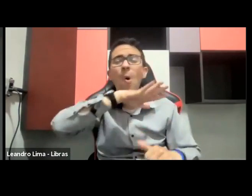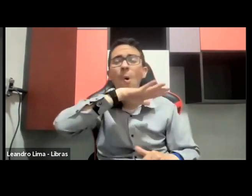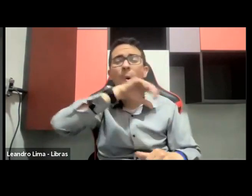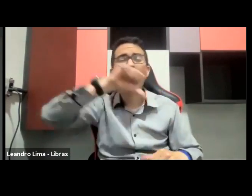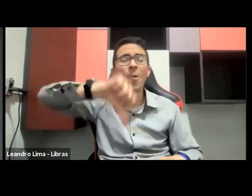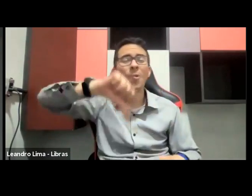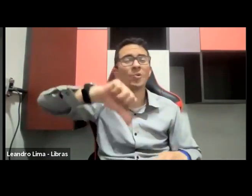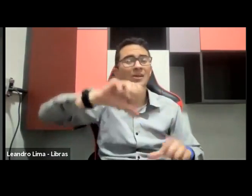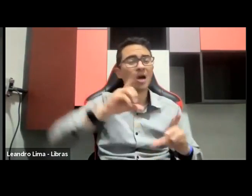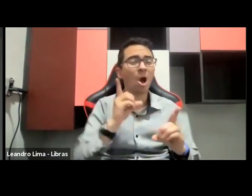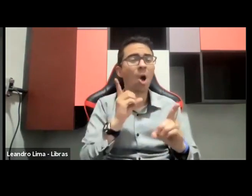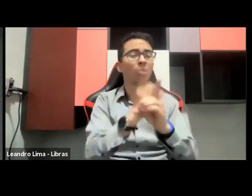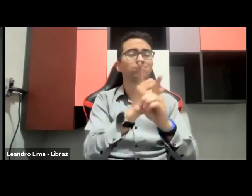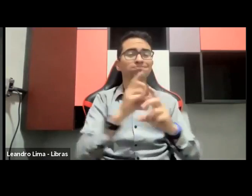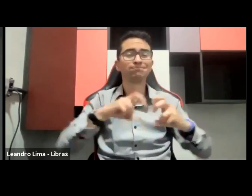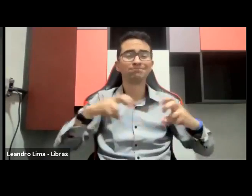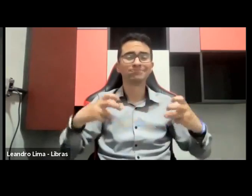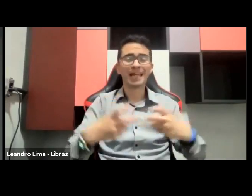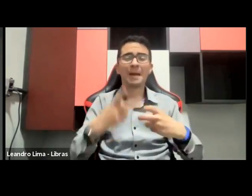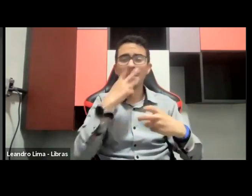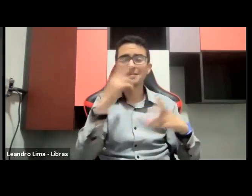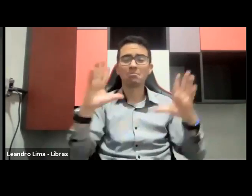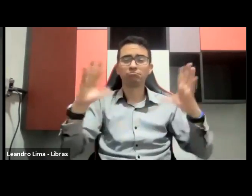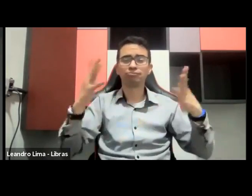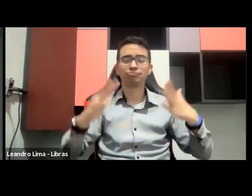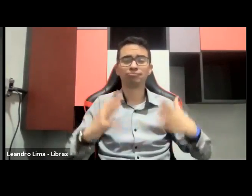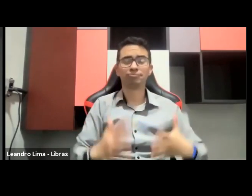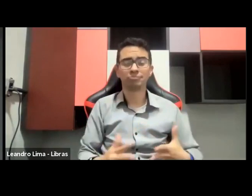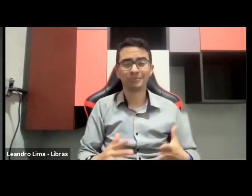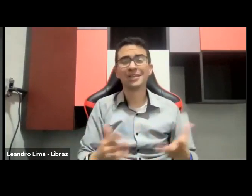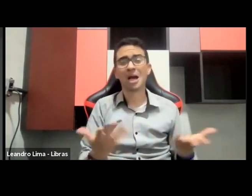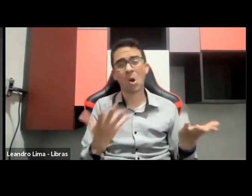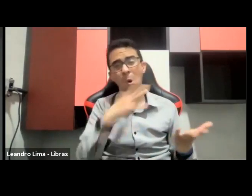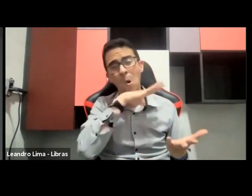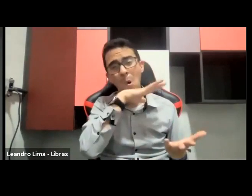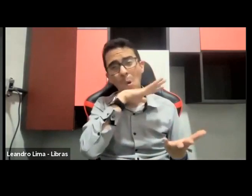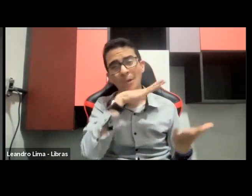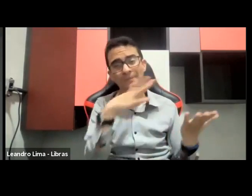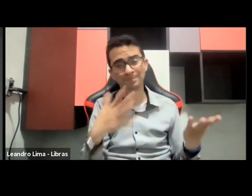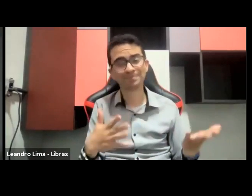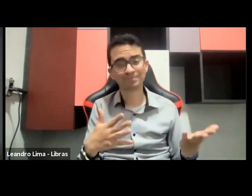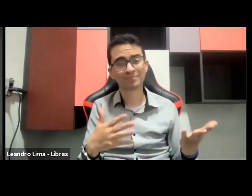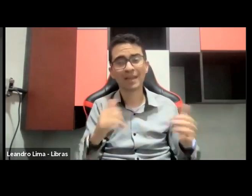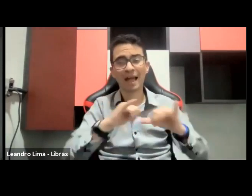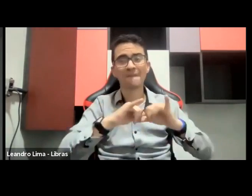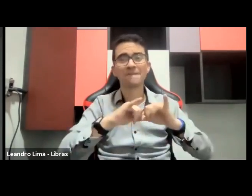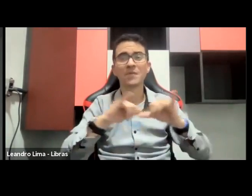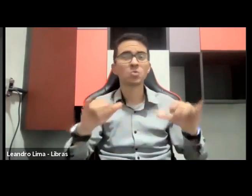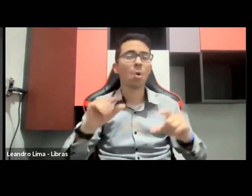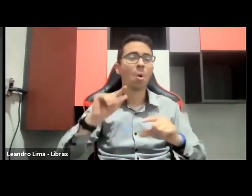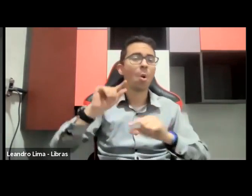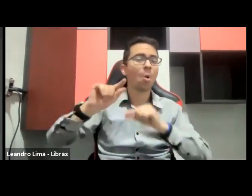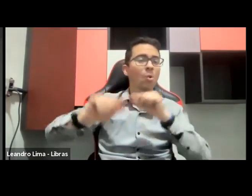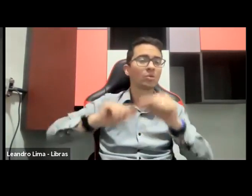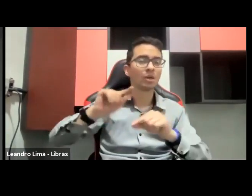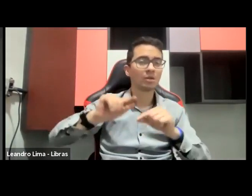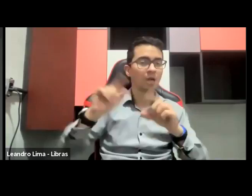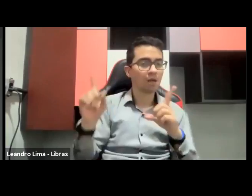These energy with These energy would diminish, so energy would diminish, so he said that when. we go we get together even we get together, even in many get together, even in mainly